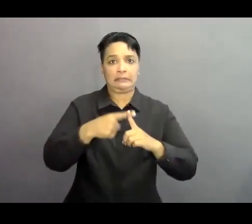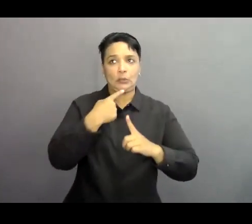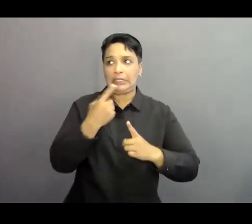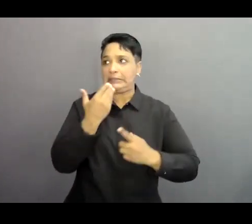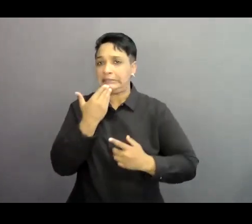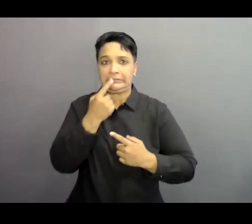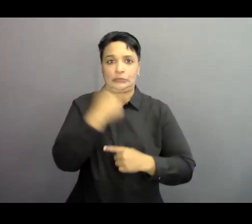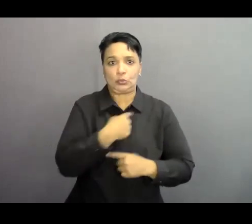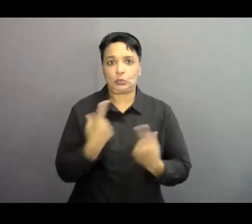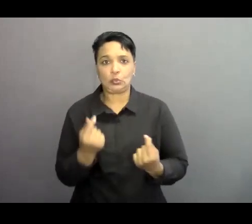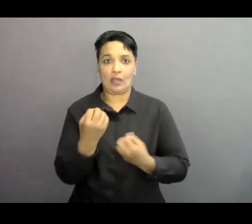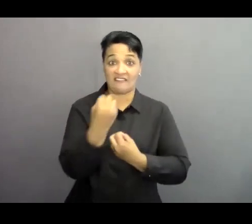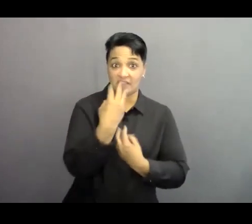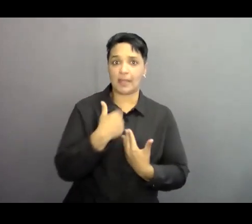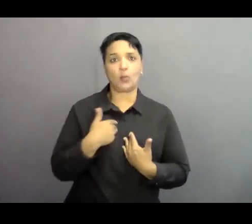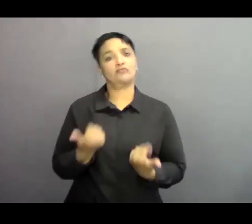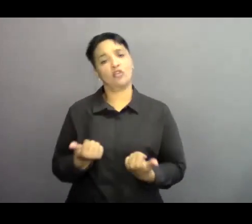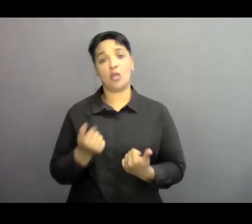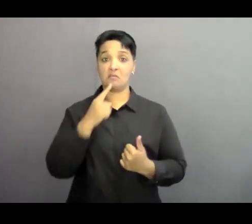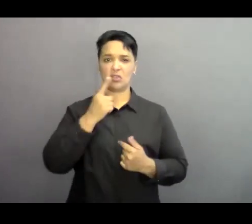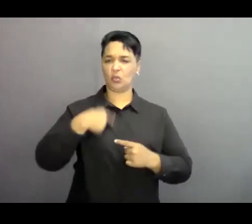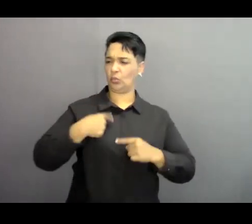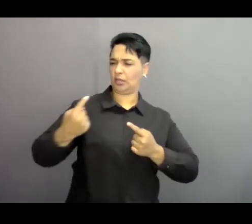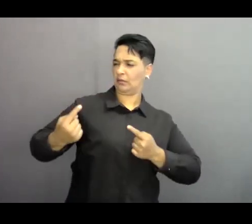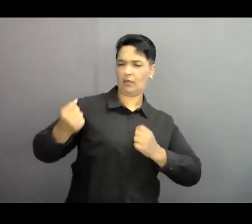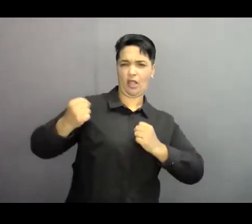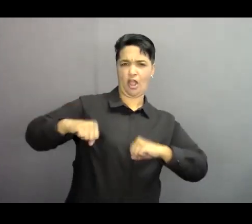And even if we disagree with something that somebody has put in their section,